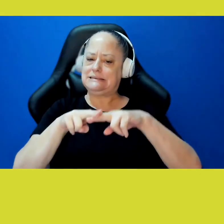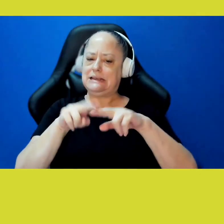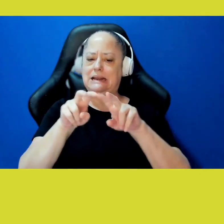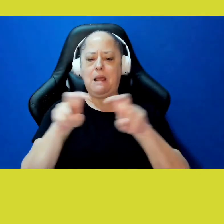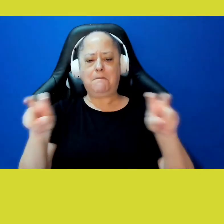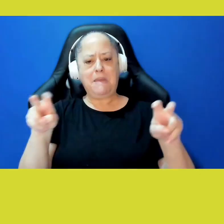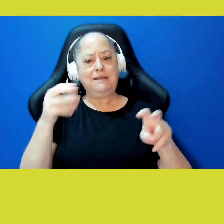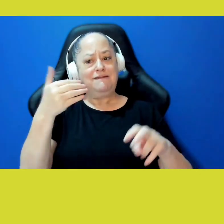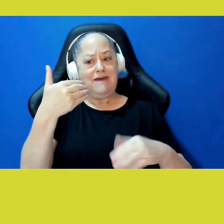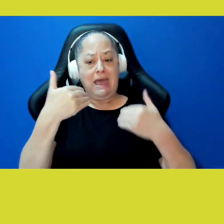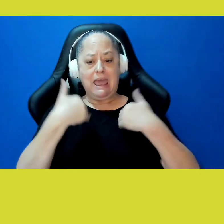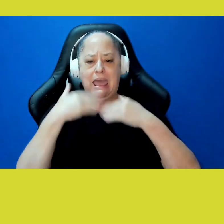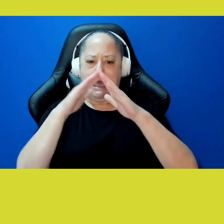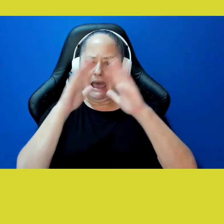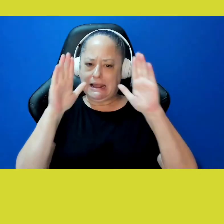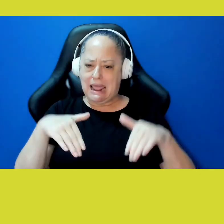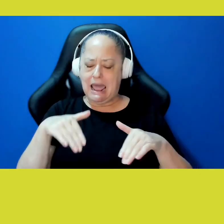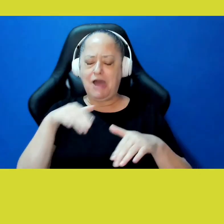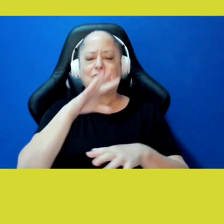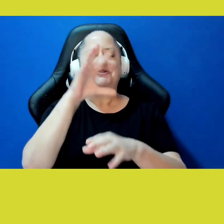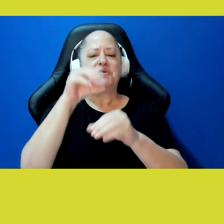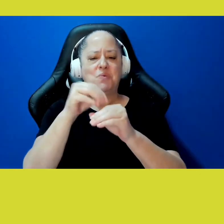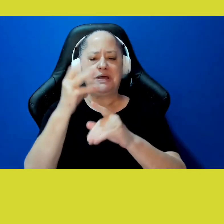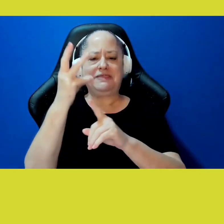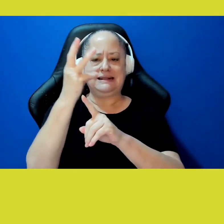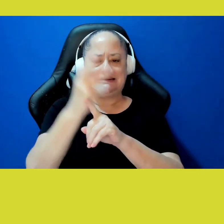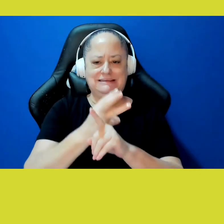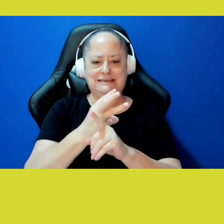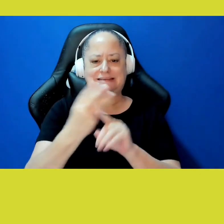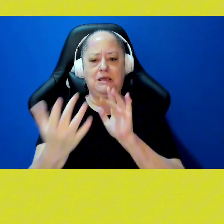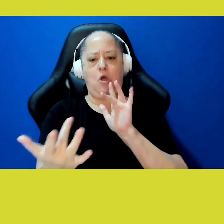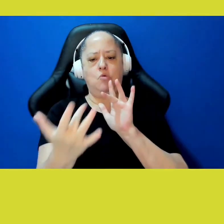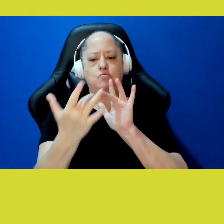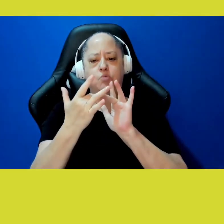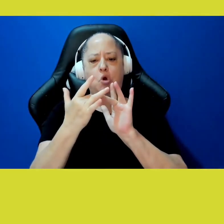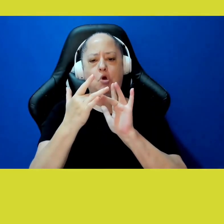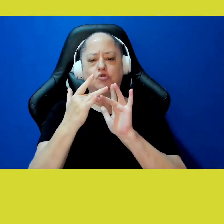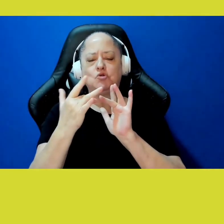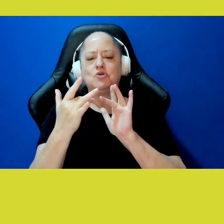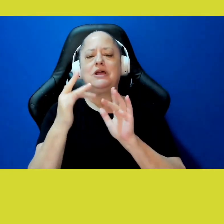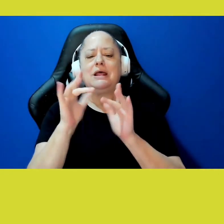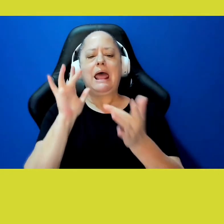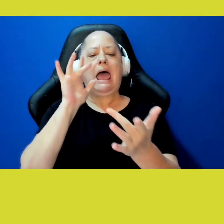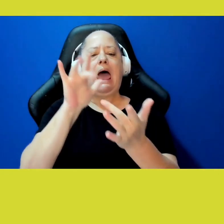within six months I was approached by the outreach team for Pathways to Housing DC and with the housing